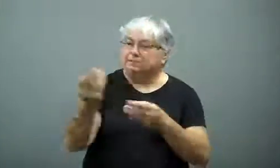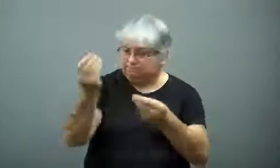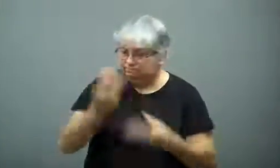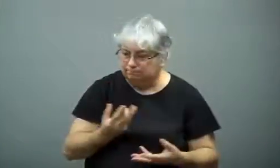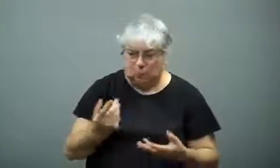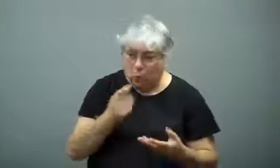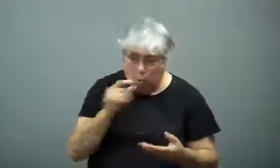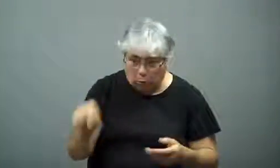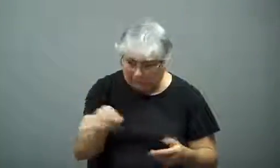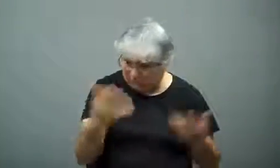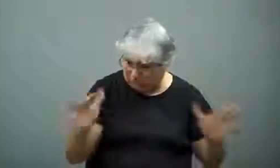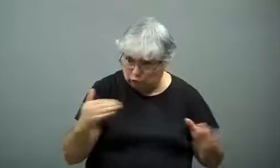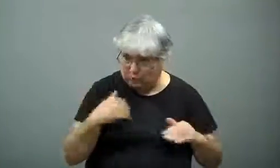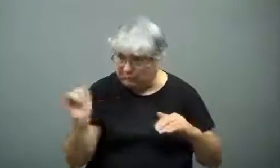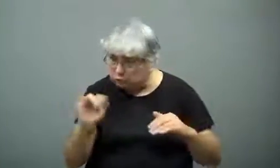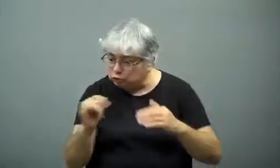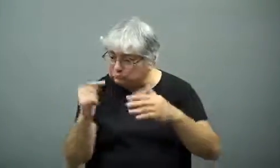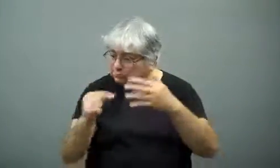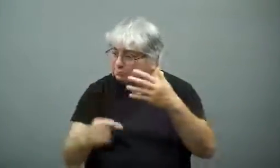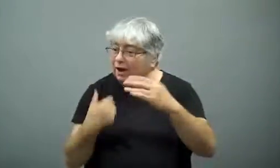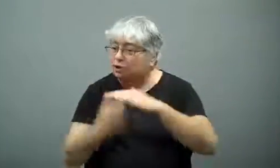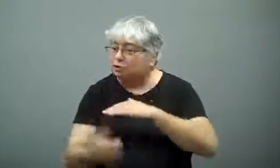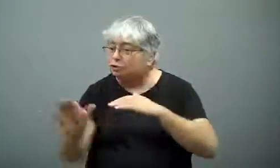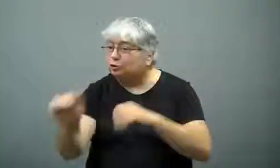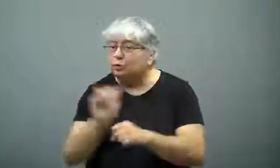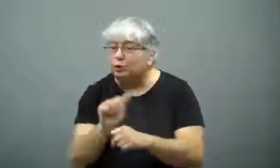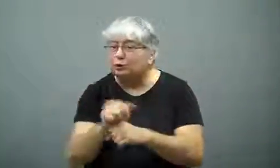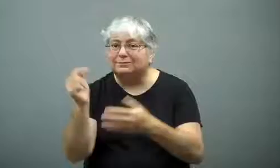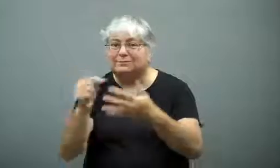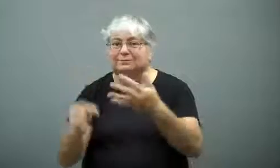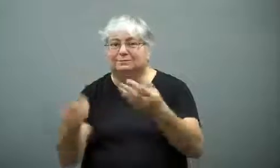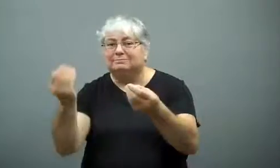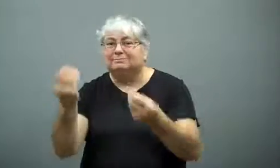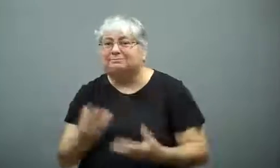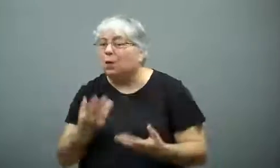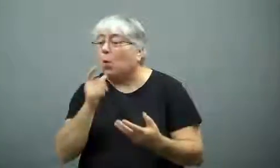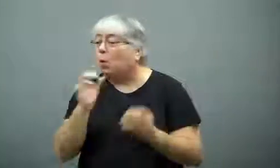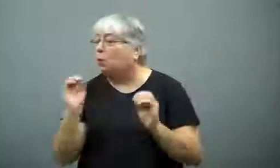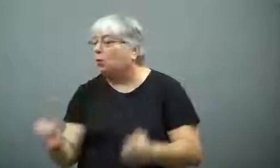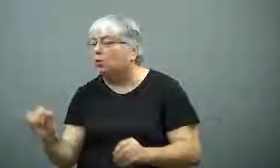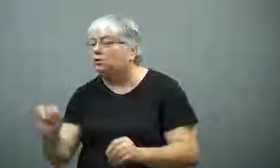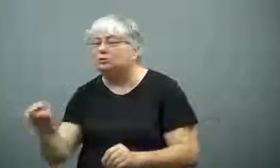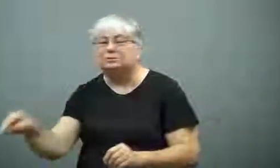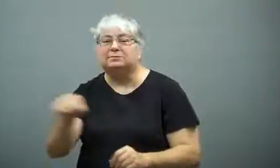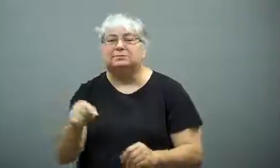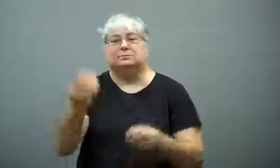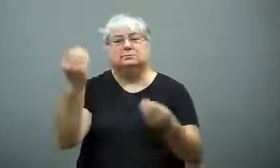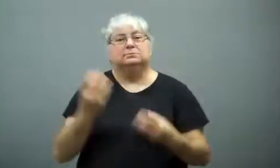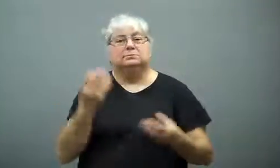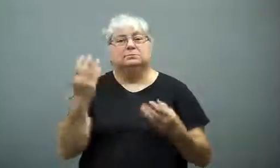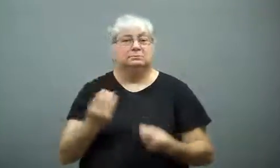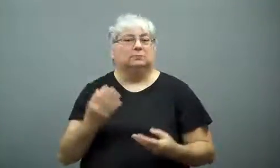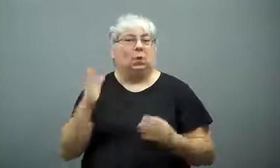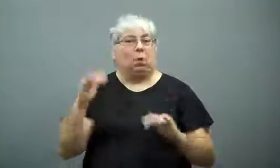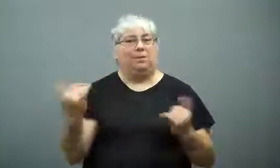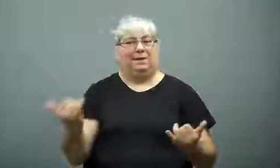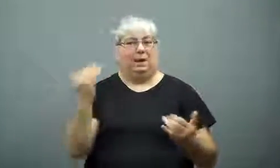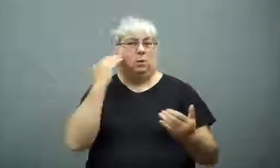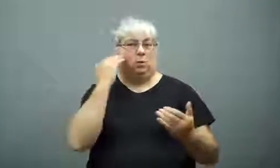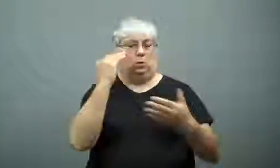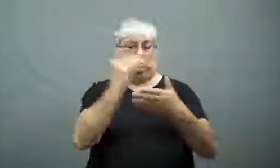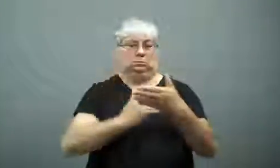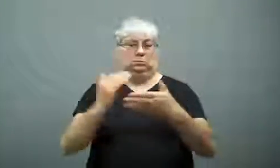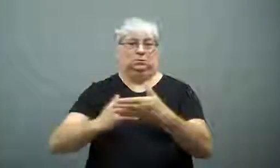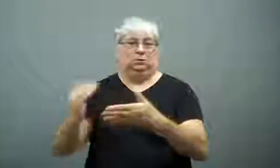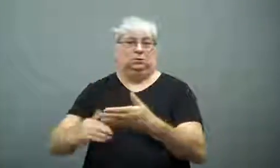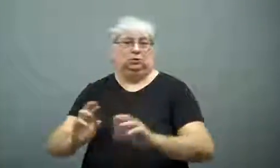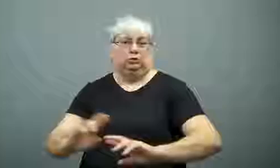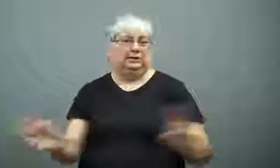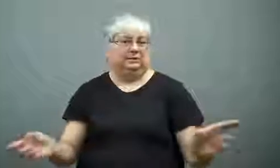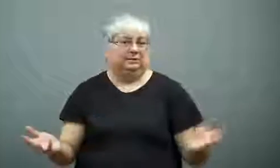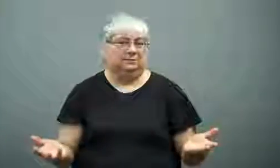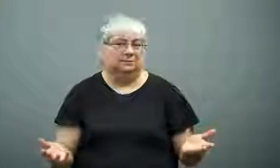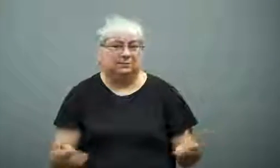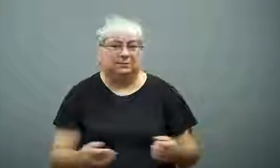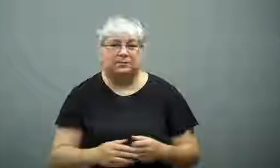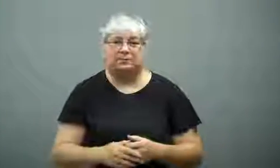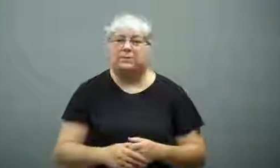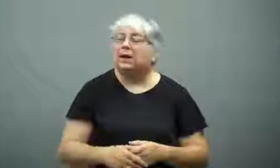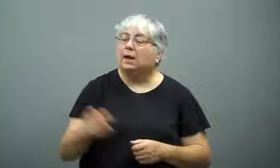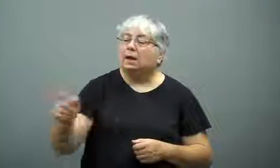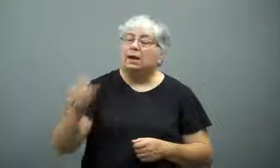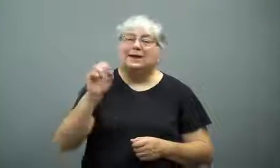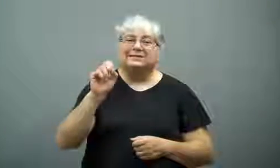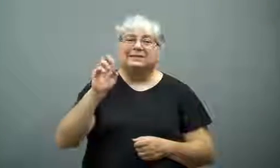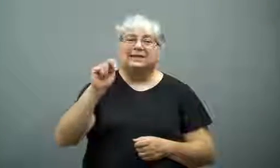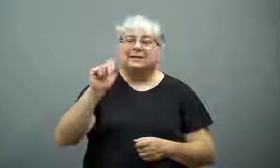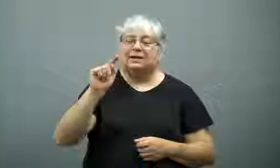employees have insurance and which don't.